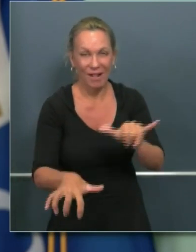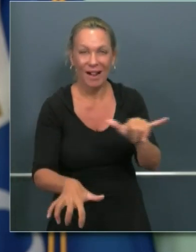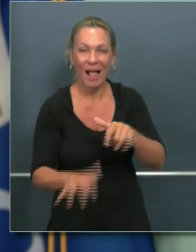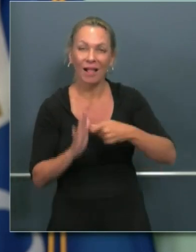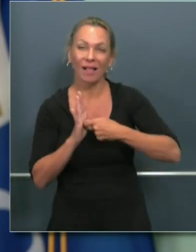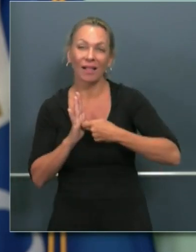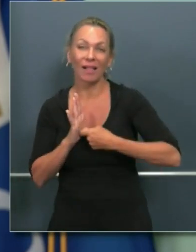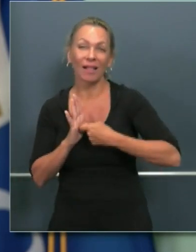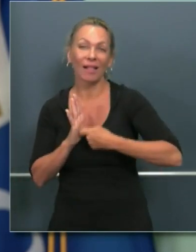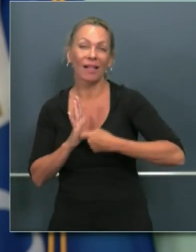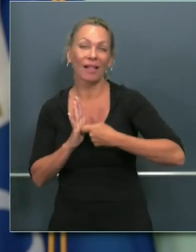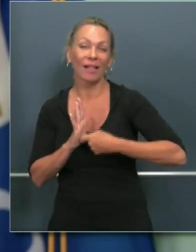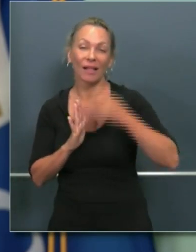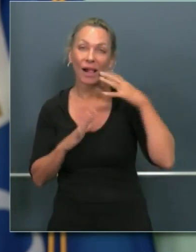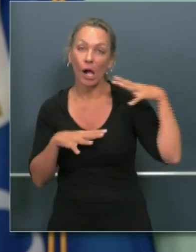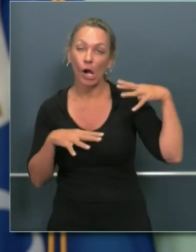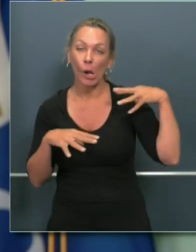THESE AT STATIONS. BUT THEY